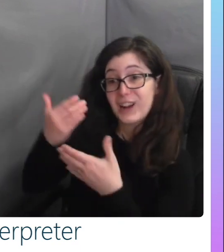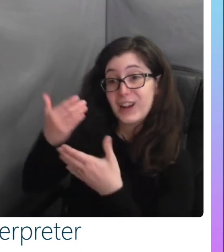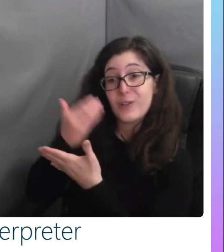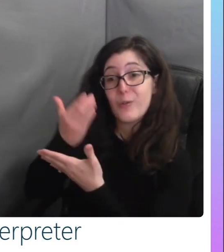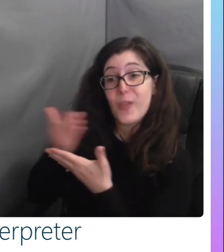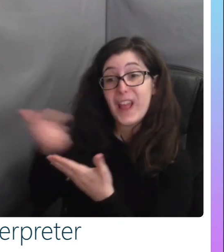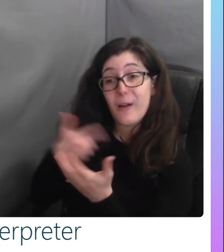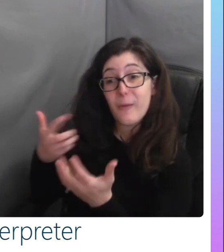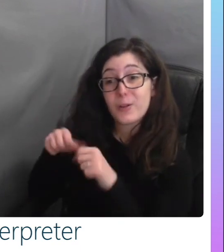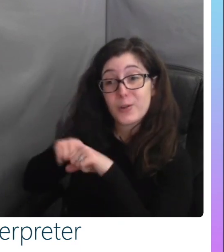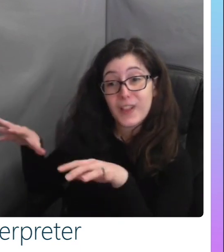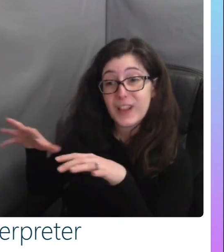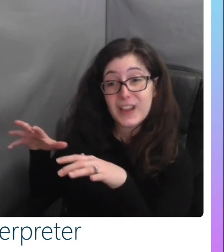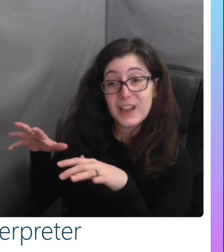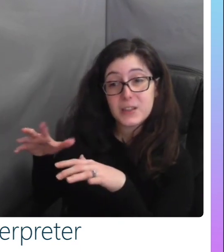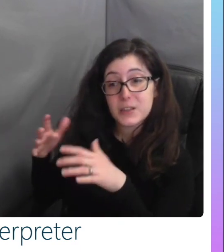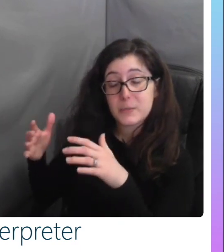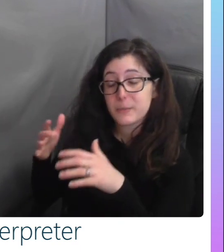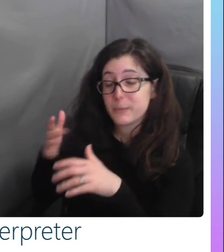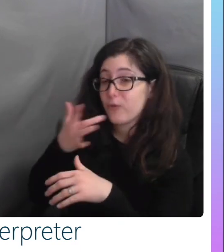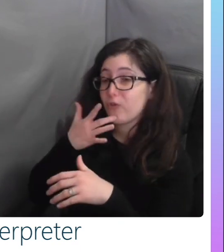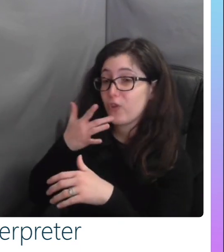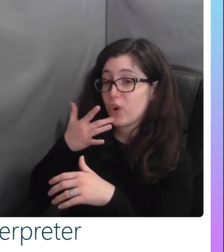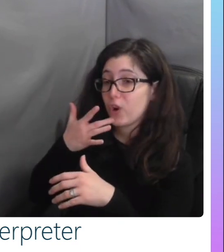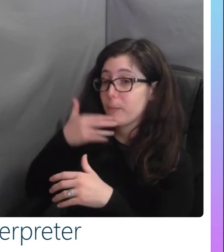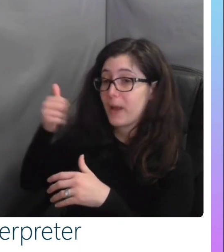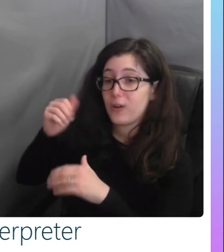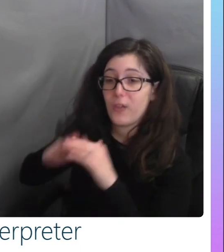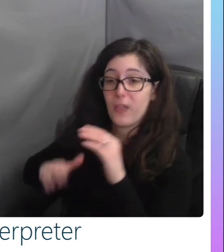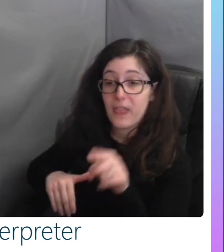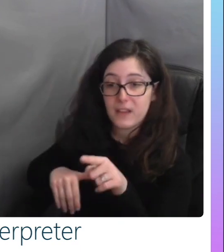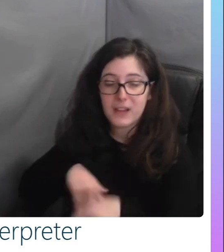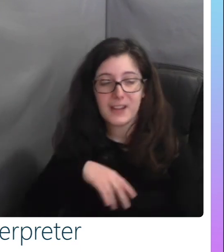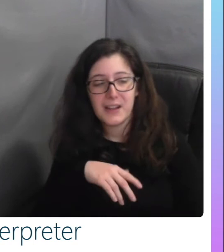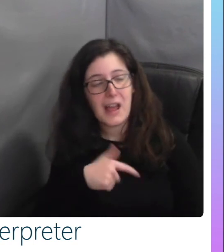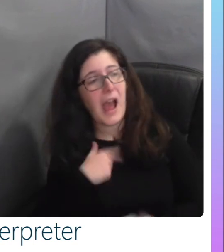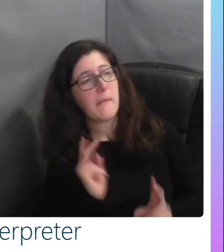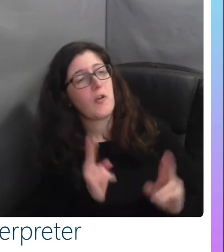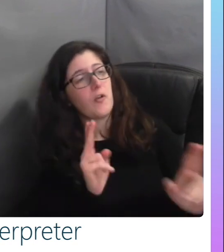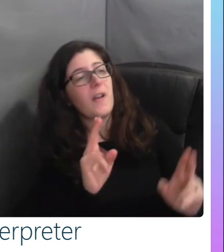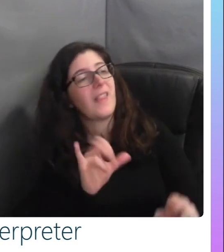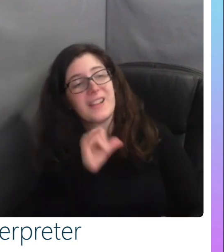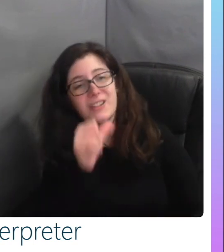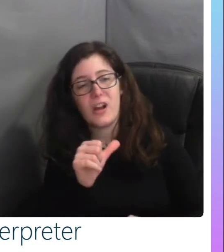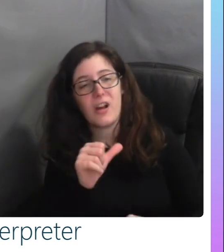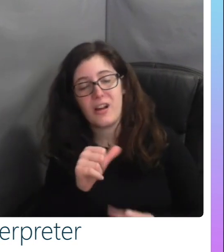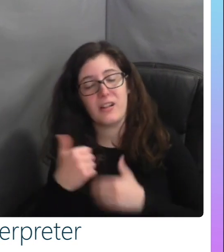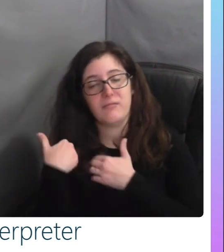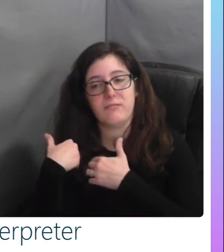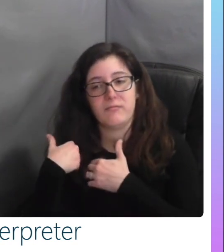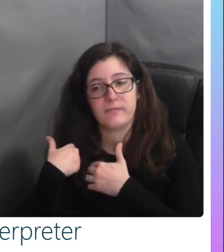instead of doing this, right, yeah. I'm in a hurry also does not make it an undue burden or fundamental alteration. That's great advice,